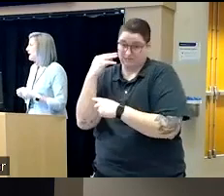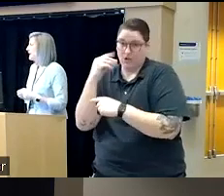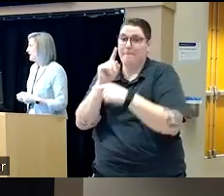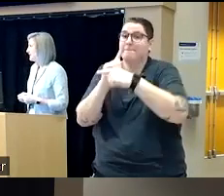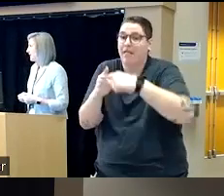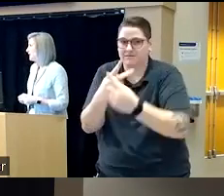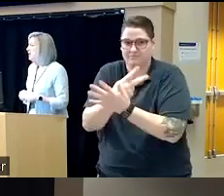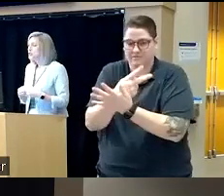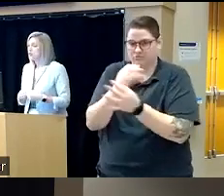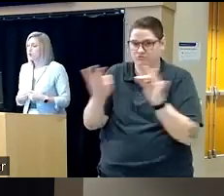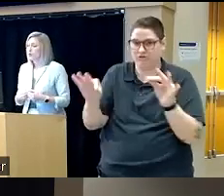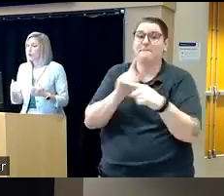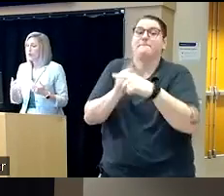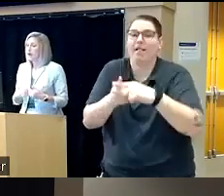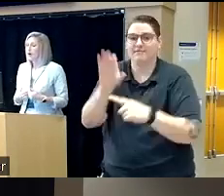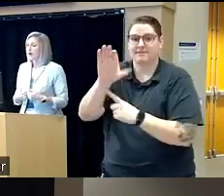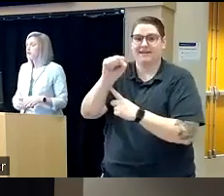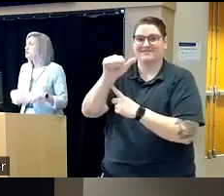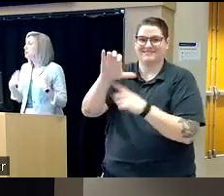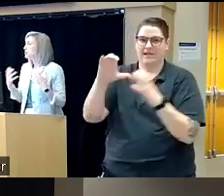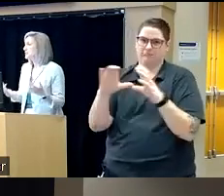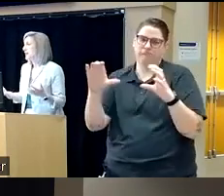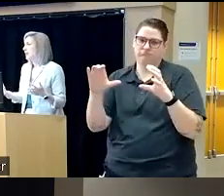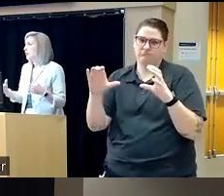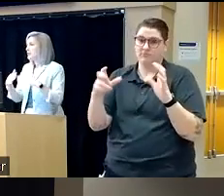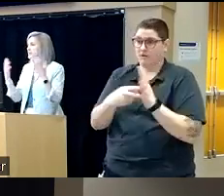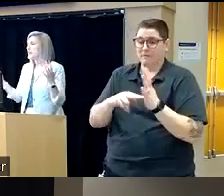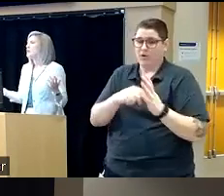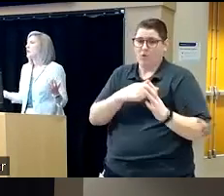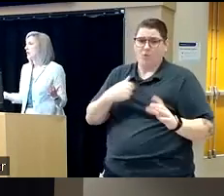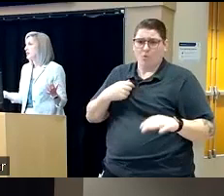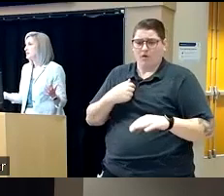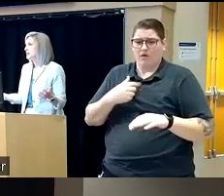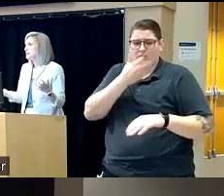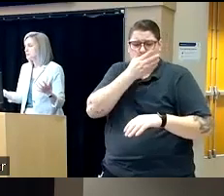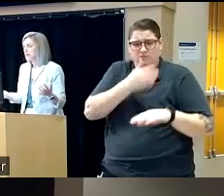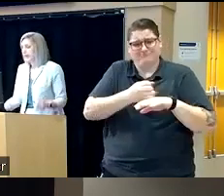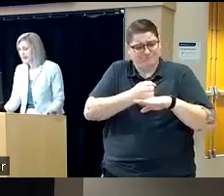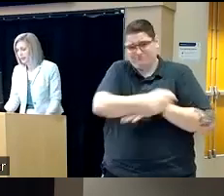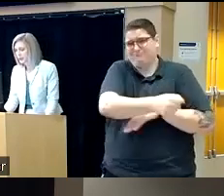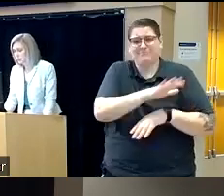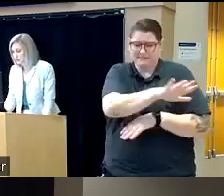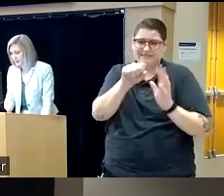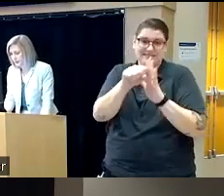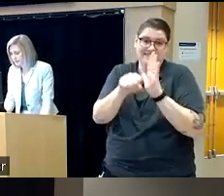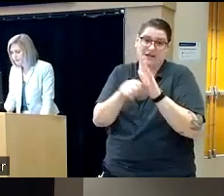and a case act so we are superseding what the state requires to be a clinical supervisor